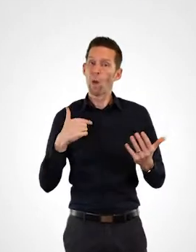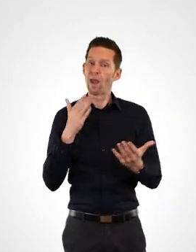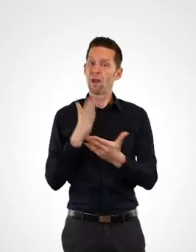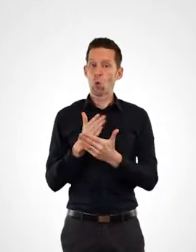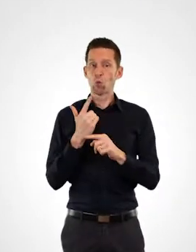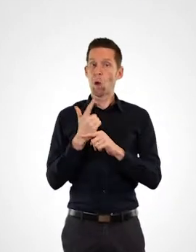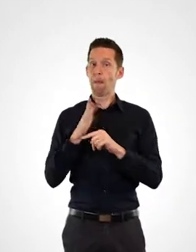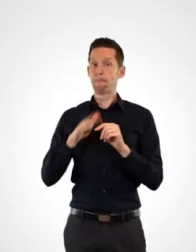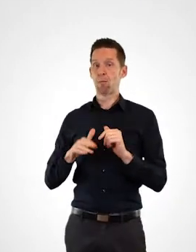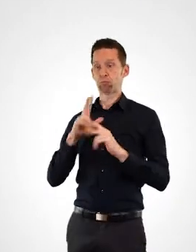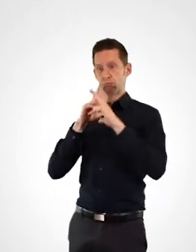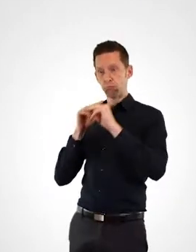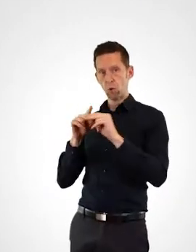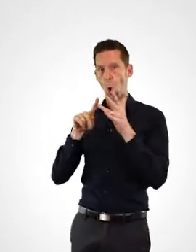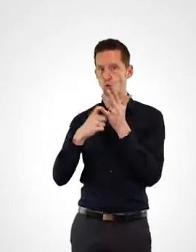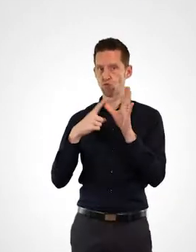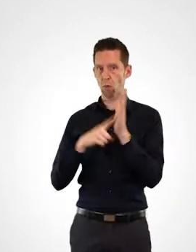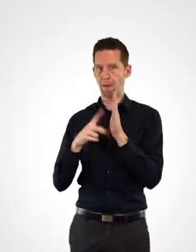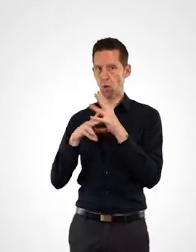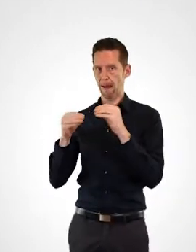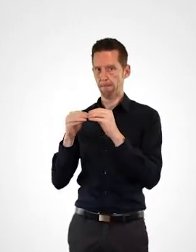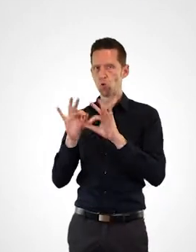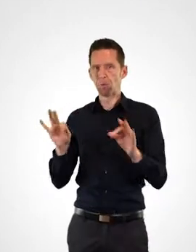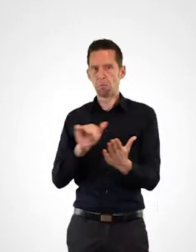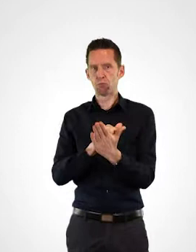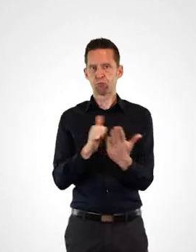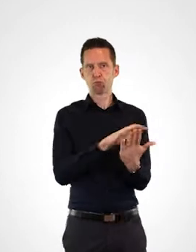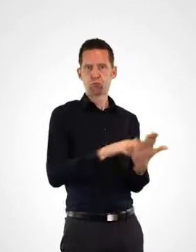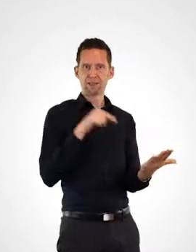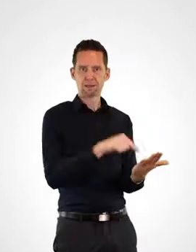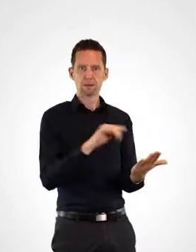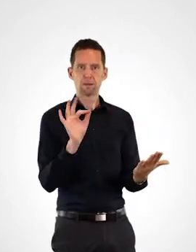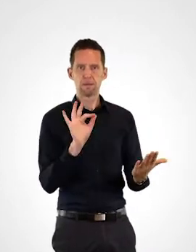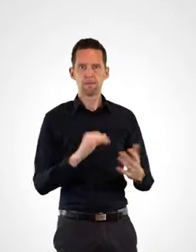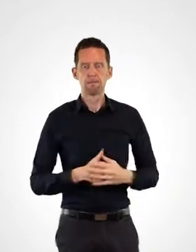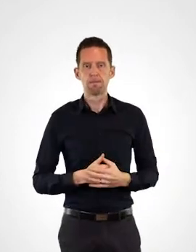So we're definitely talking about oral vocabulary, not print vocabulary, today.